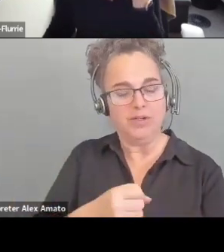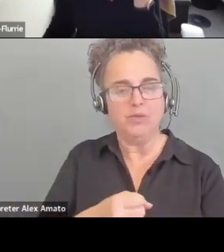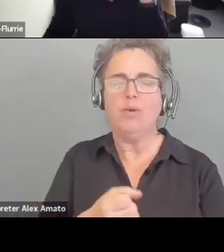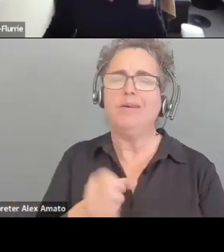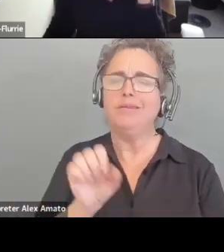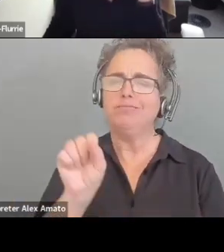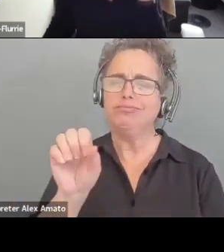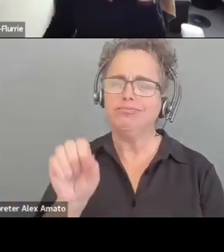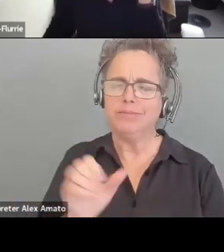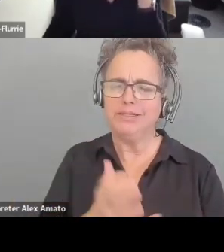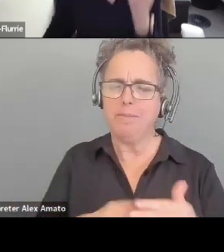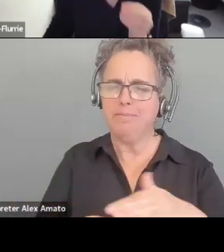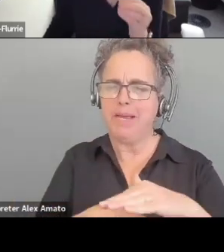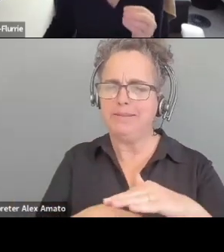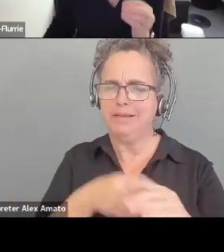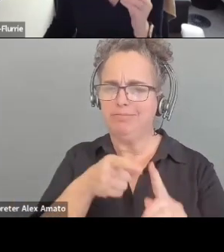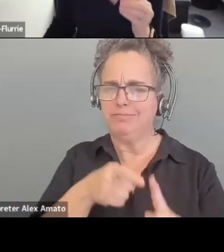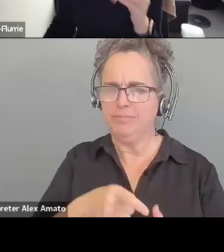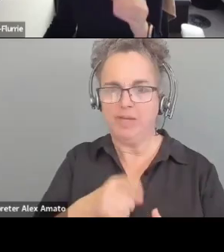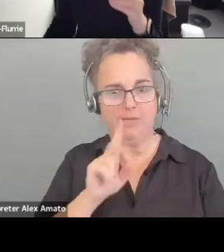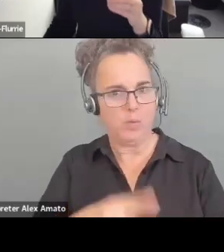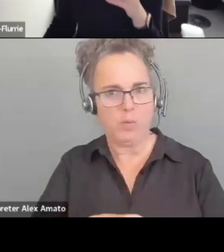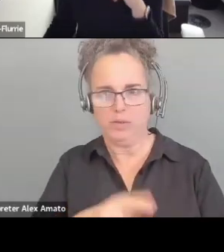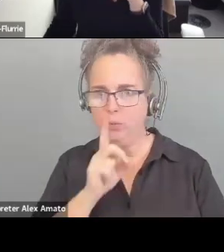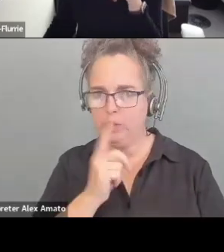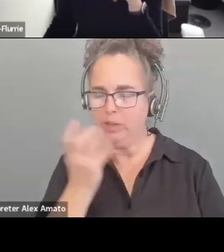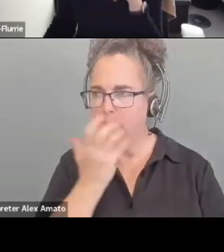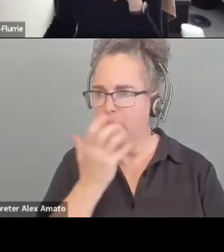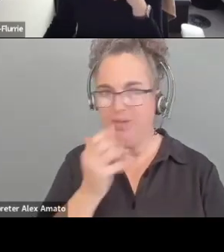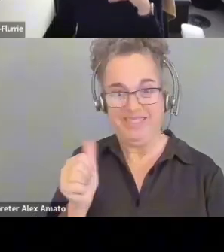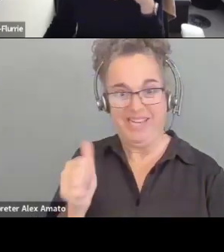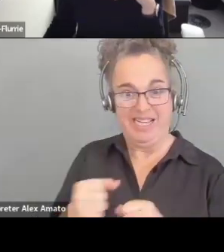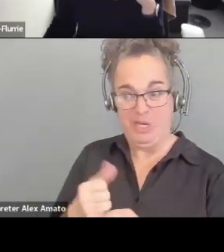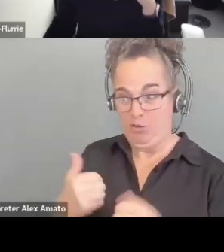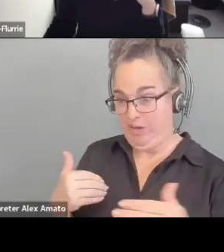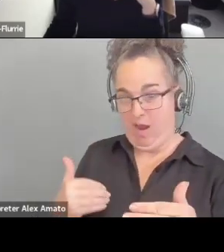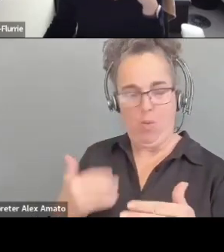and I'll say this has changed dramatically in the 10 years. When I came in, we,